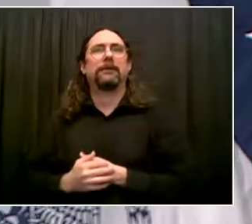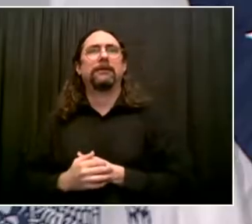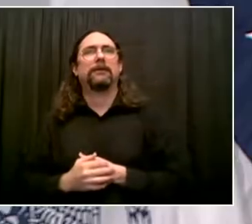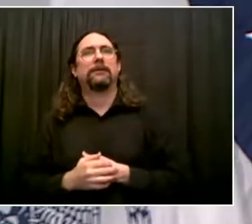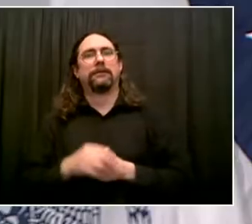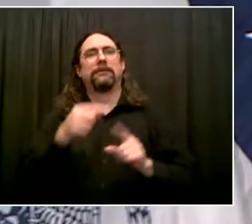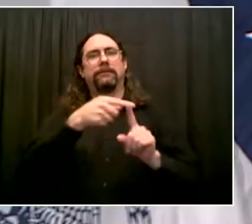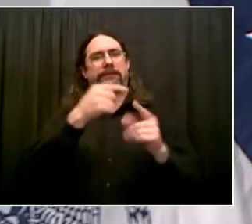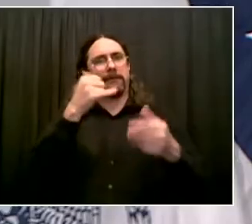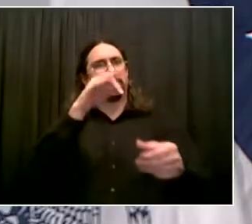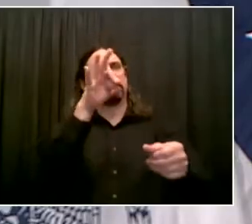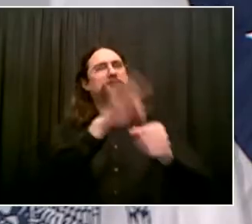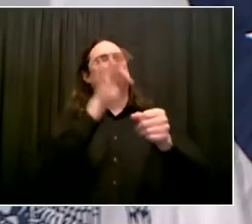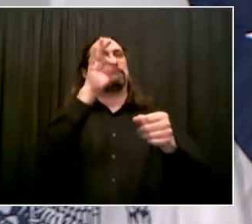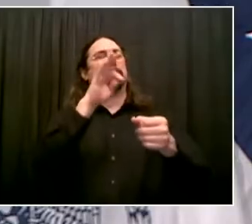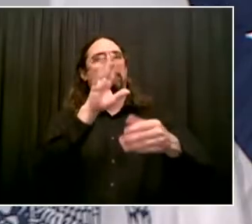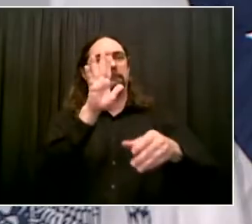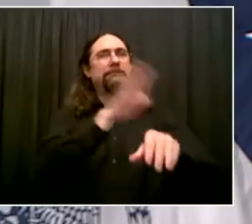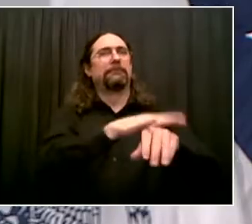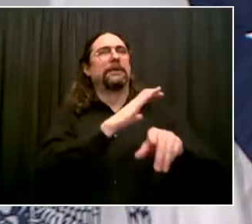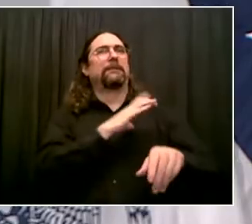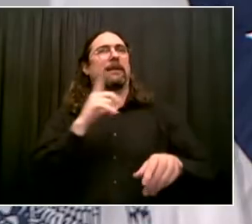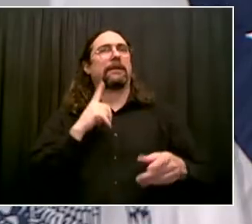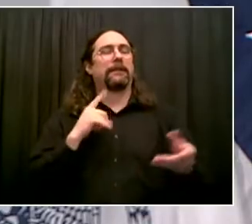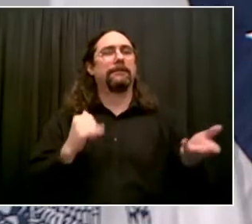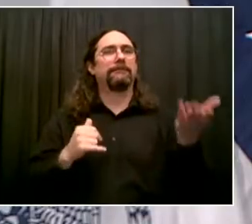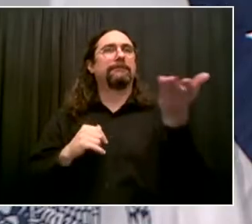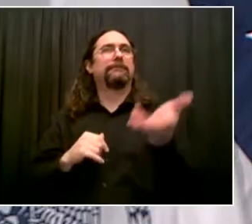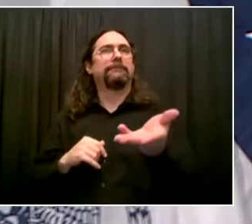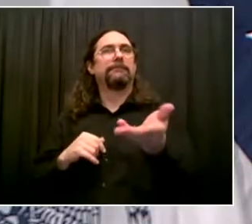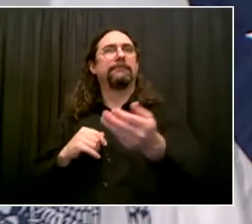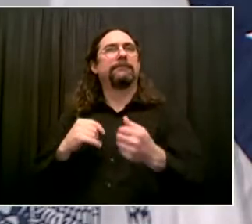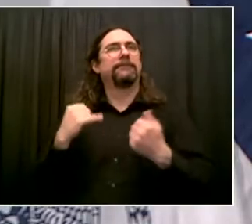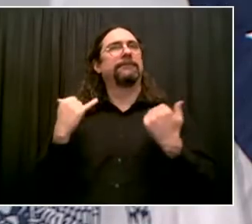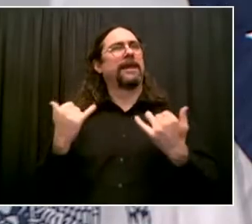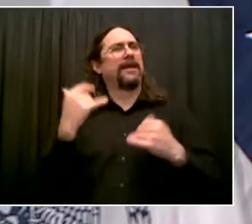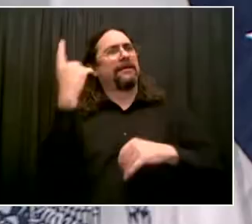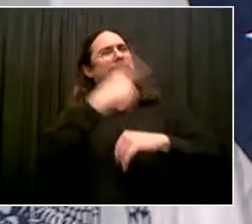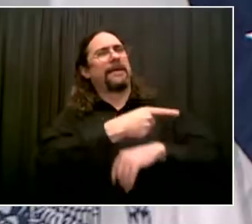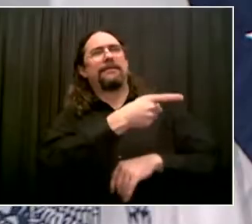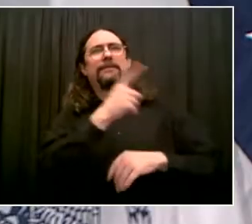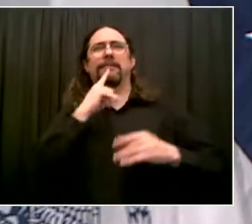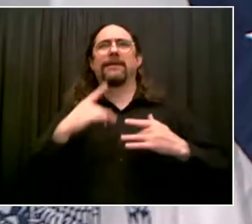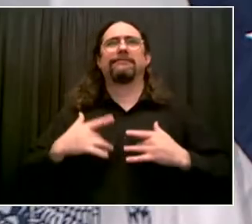WORKED TO END THAT. I'M HAPPY TO SEE HER AND MOVE GUARD WITH HER CAREER AS AN